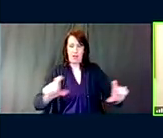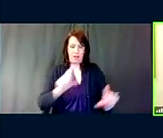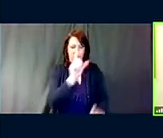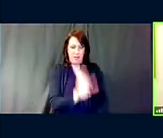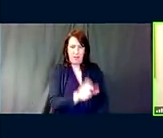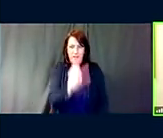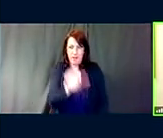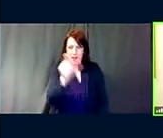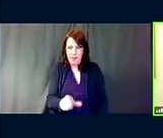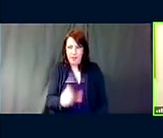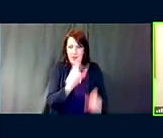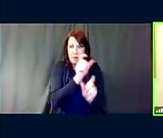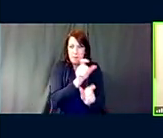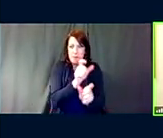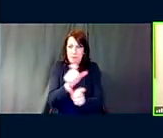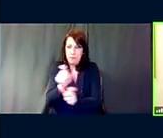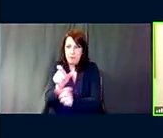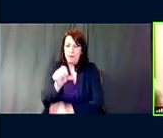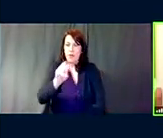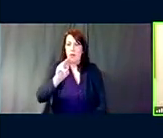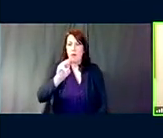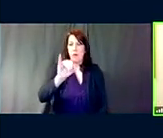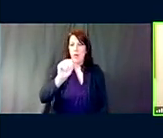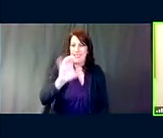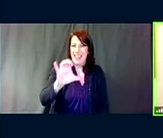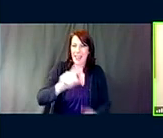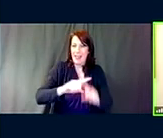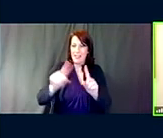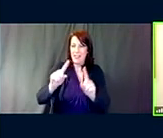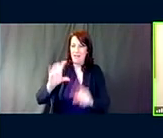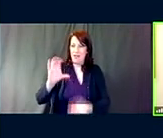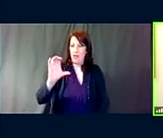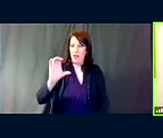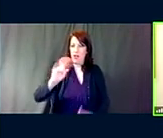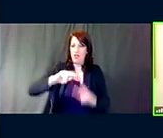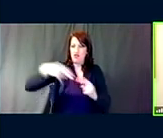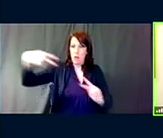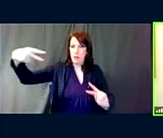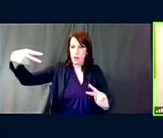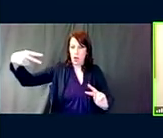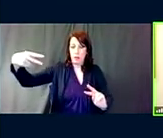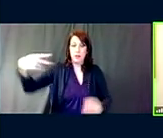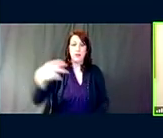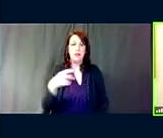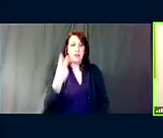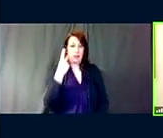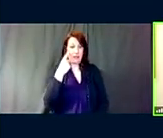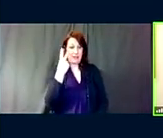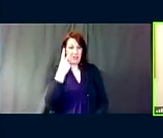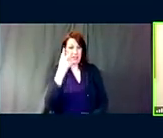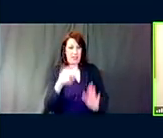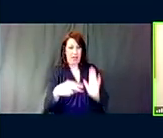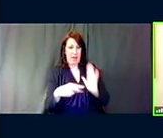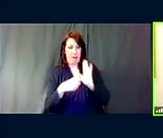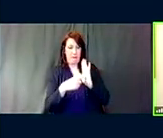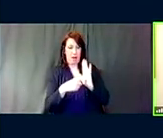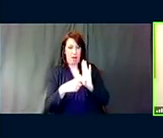RESHUFFLING OVER SEVERAL GENERATIONS MOSAIC OF CHROMOSOMES, SOME FROM ONE